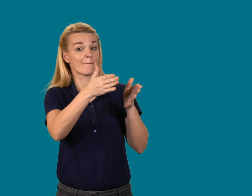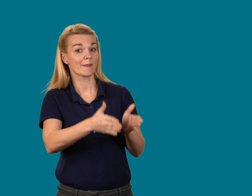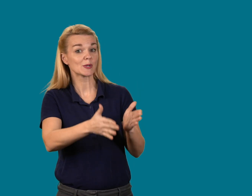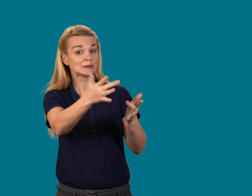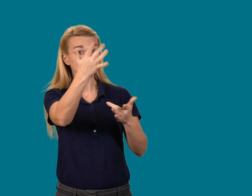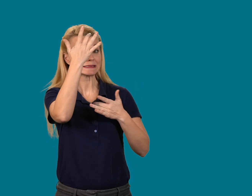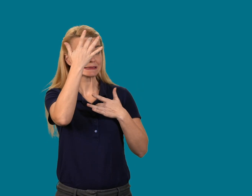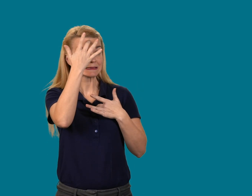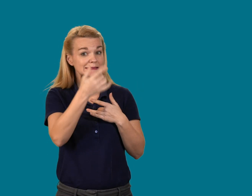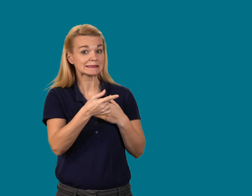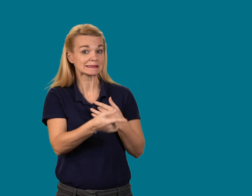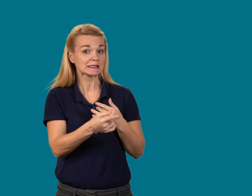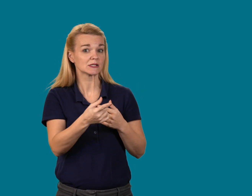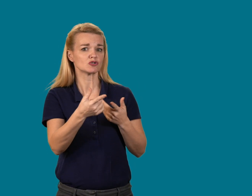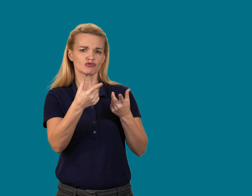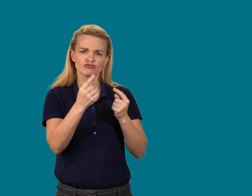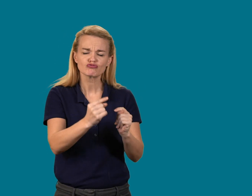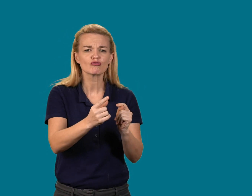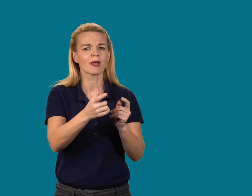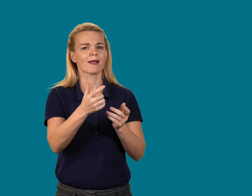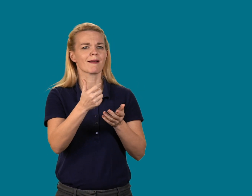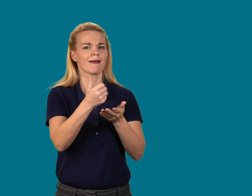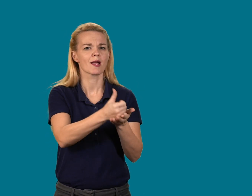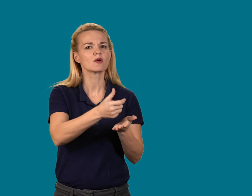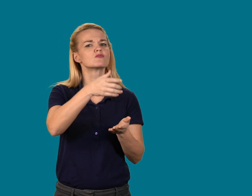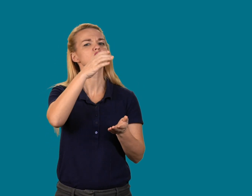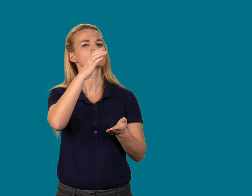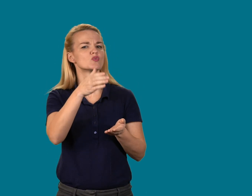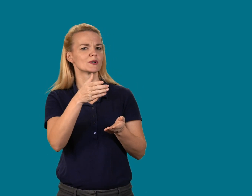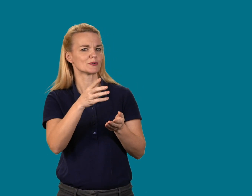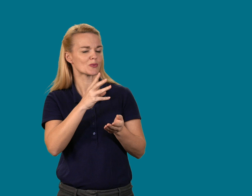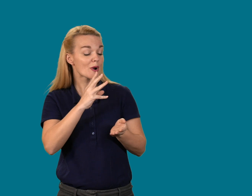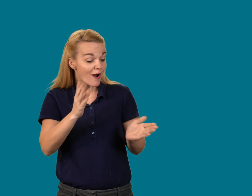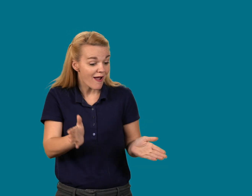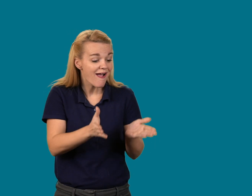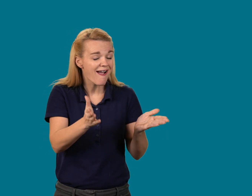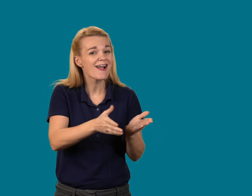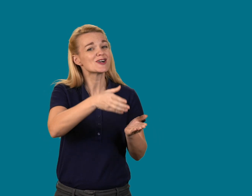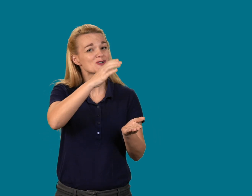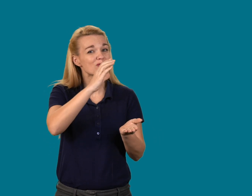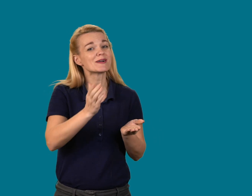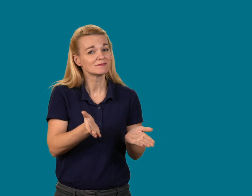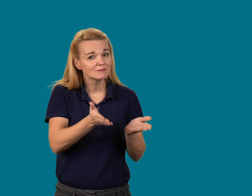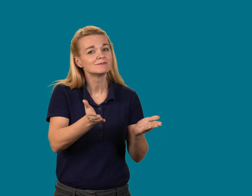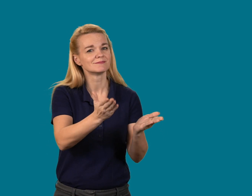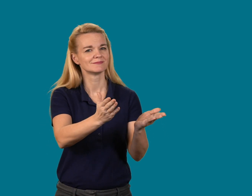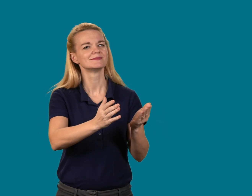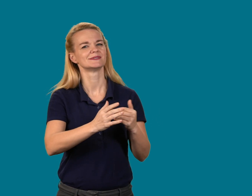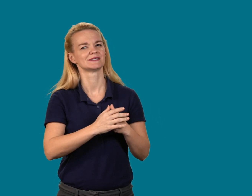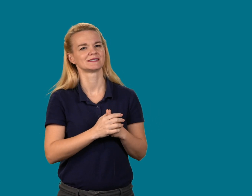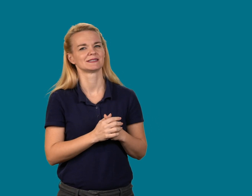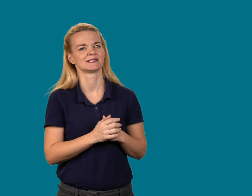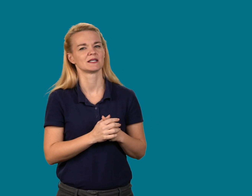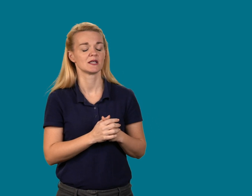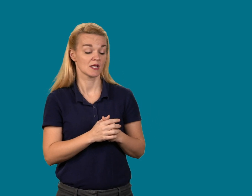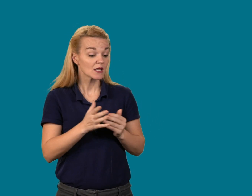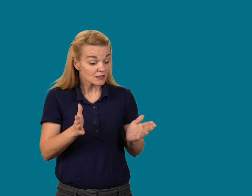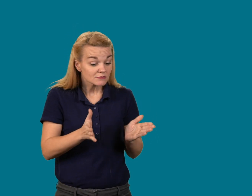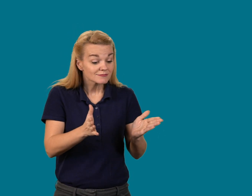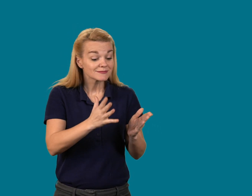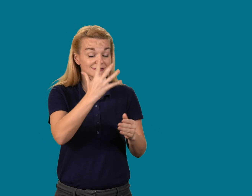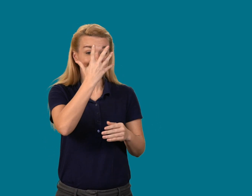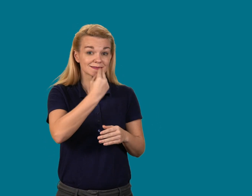Make sure the person who is sick drinks a lot of fluids